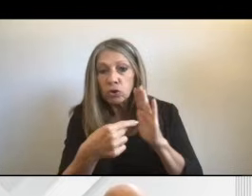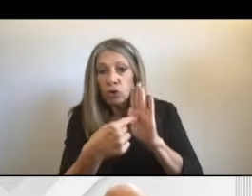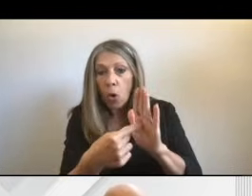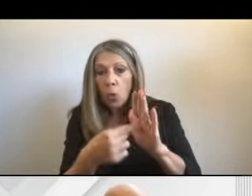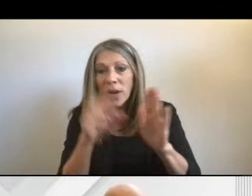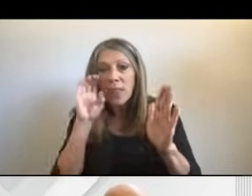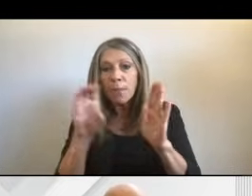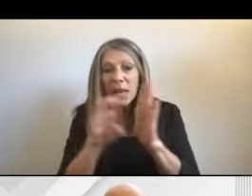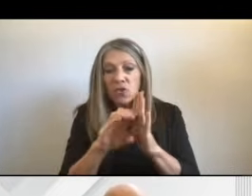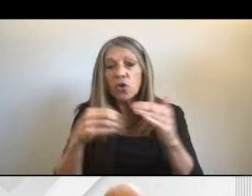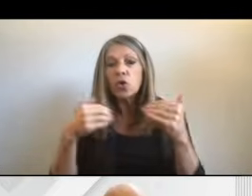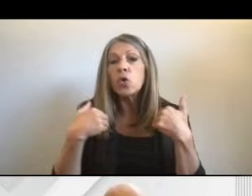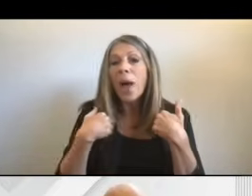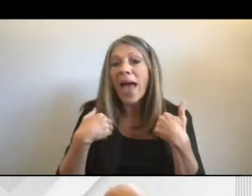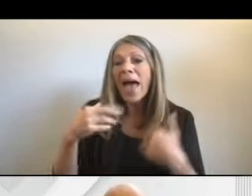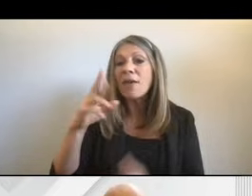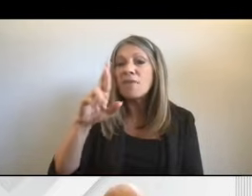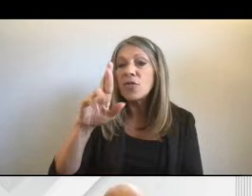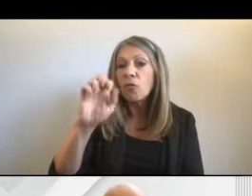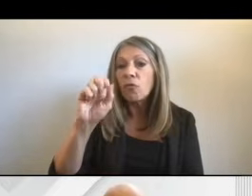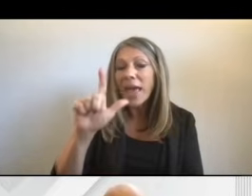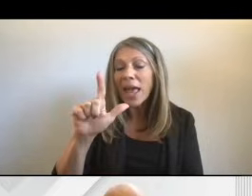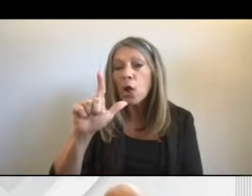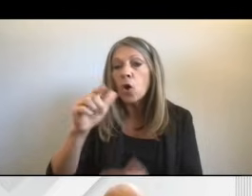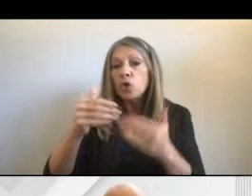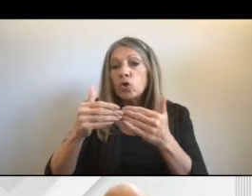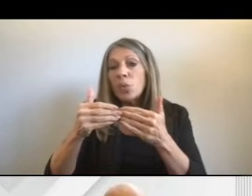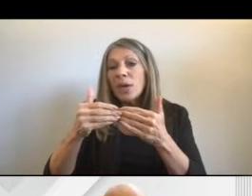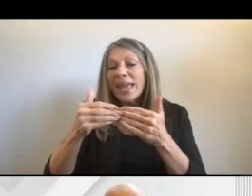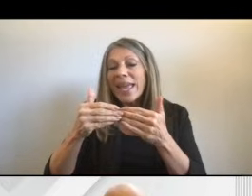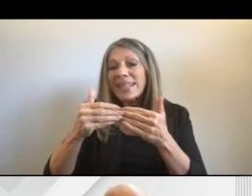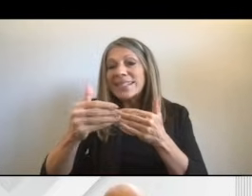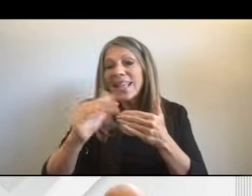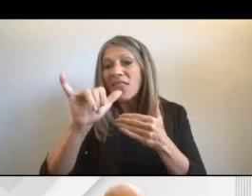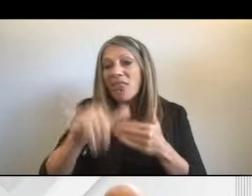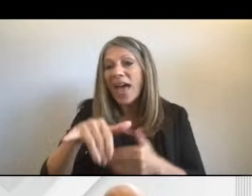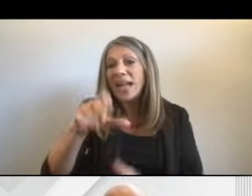the railing: you extend the ramp surface 12 inches beyond the railings,